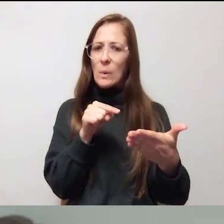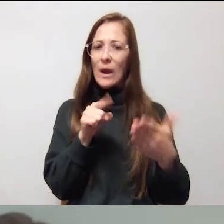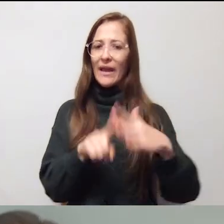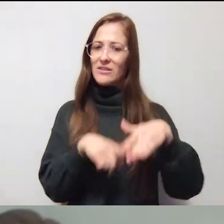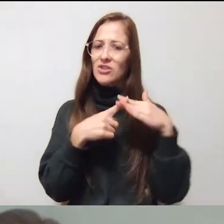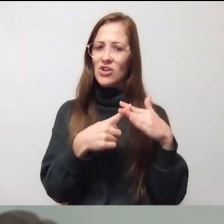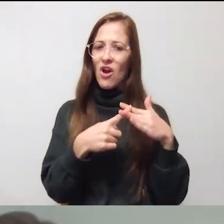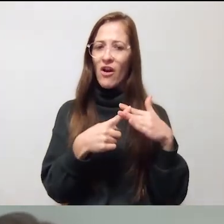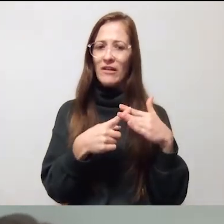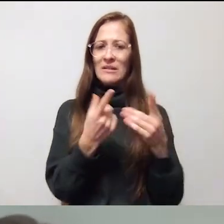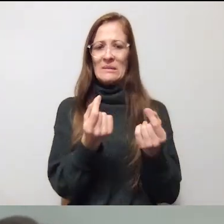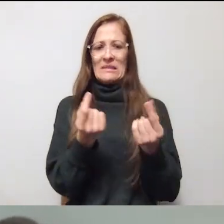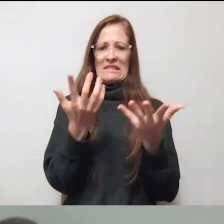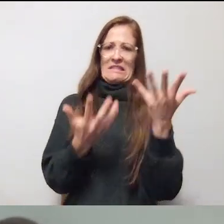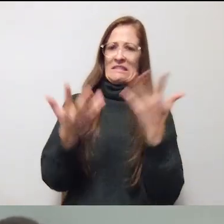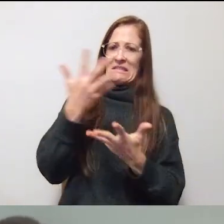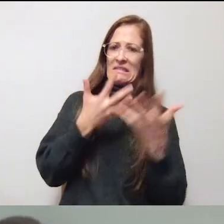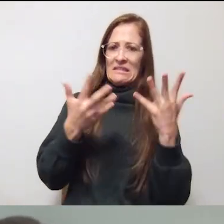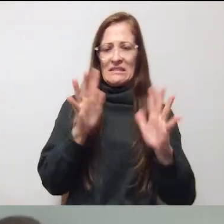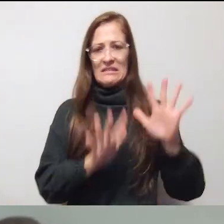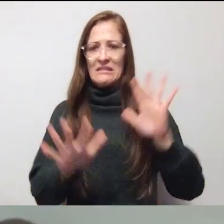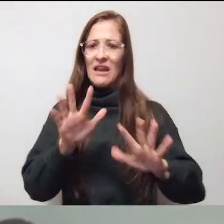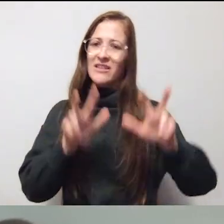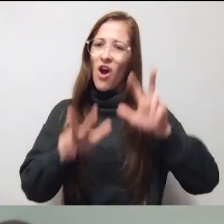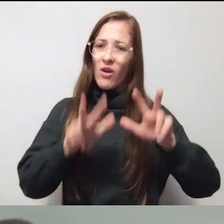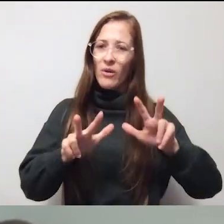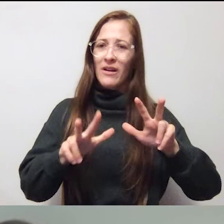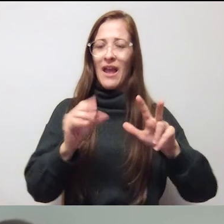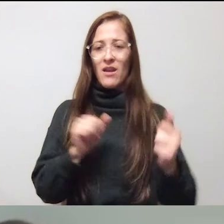start doing that at a much older age is something